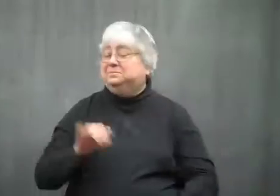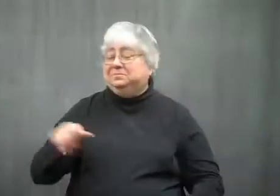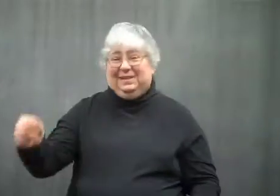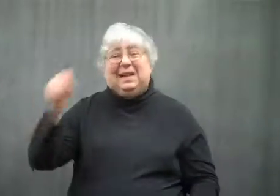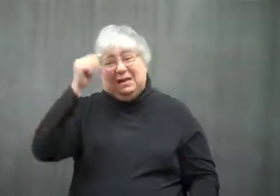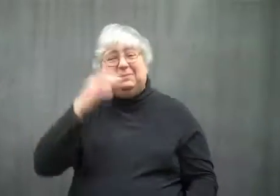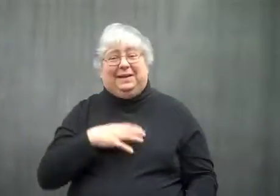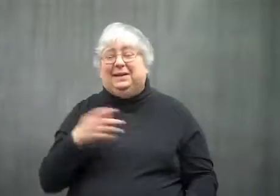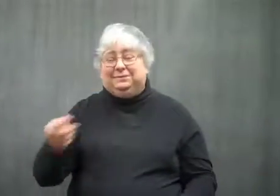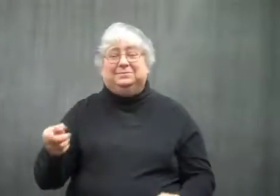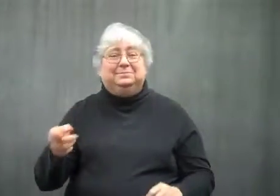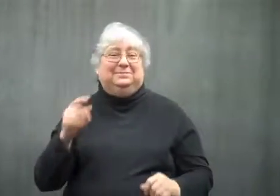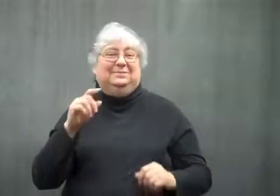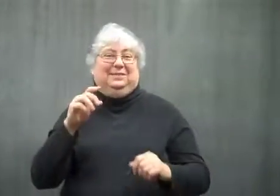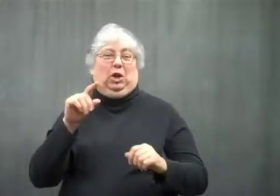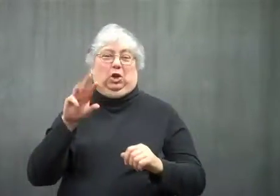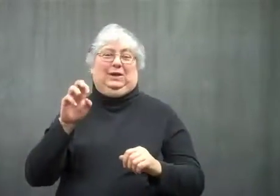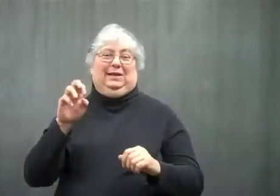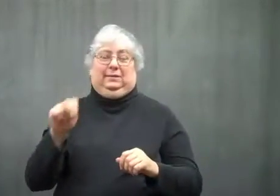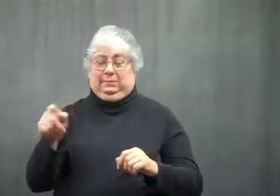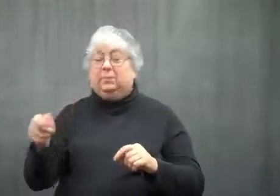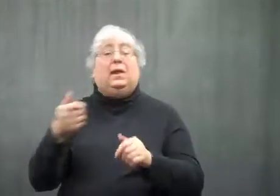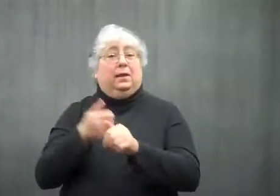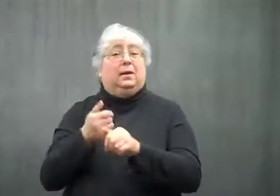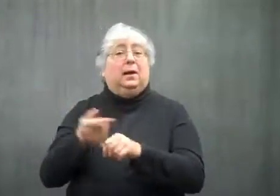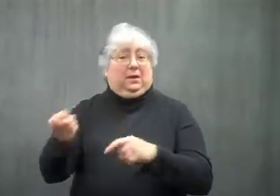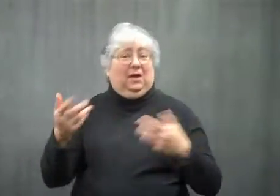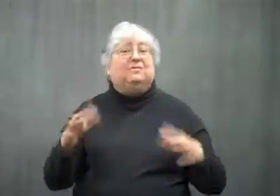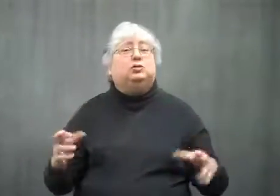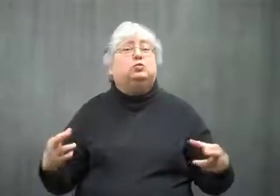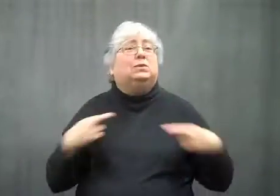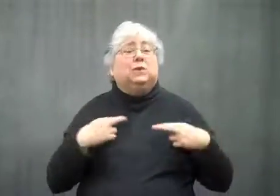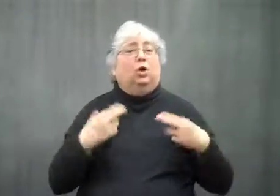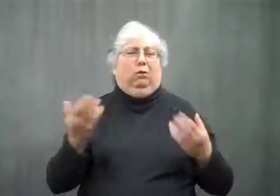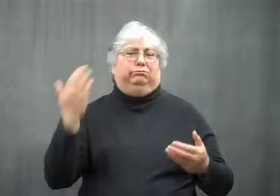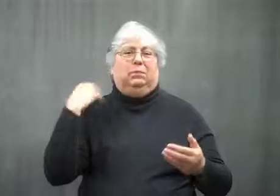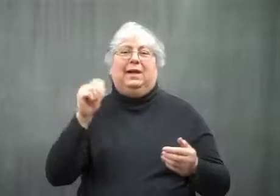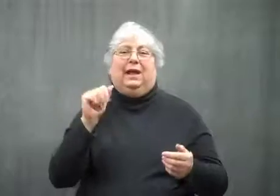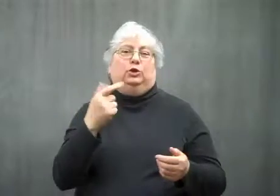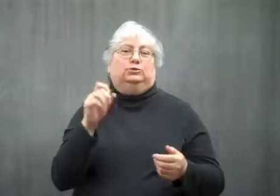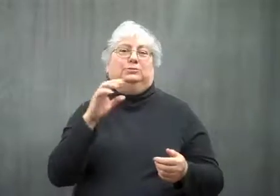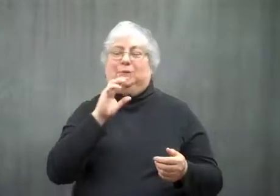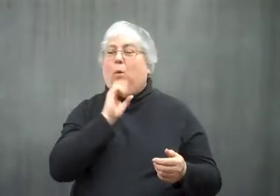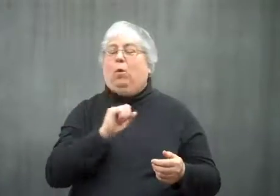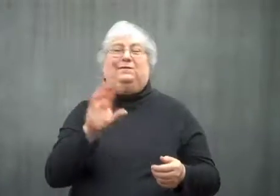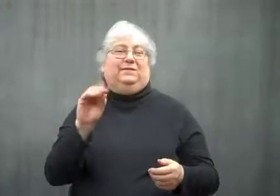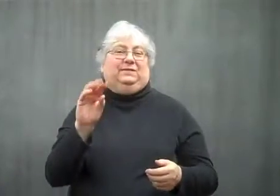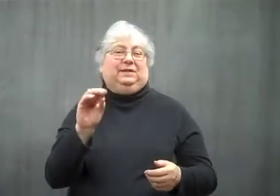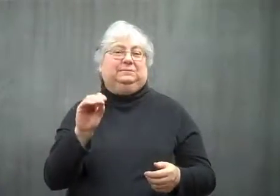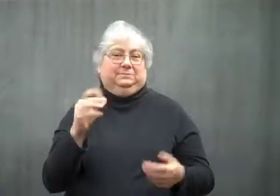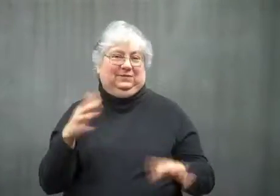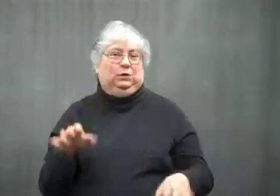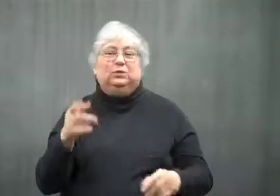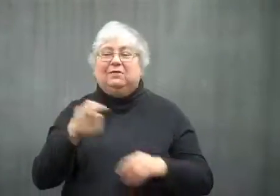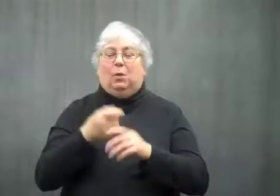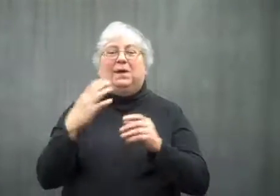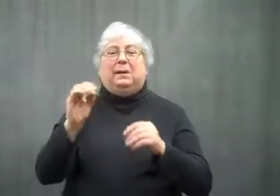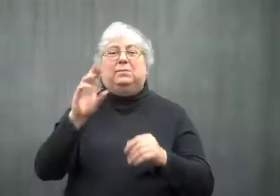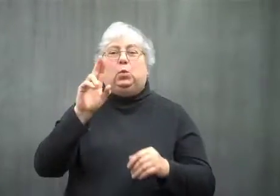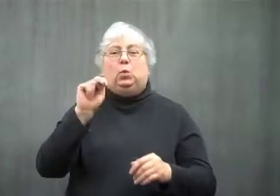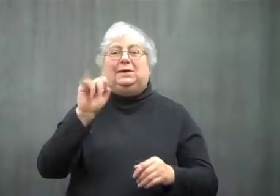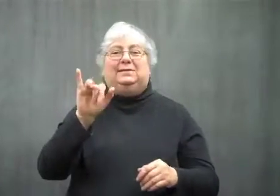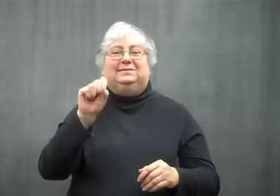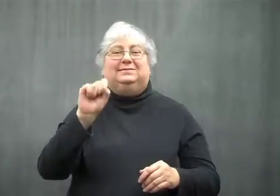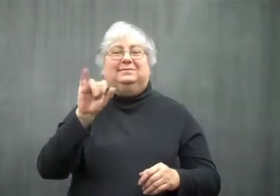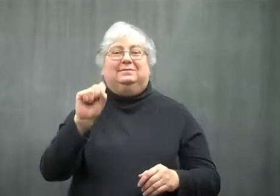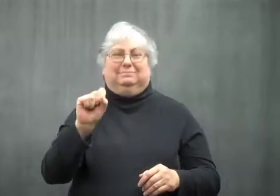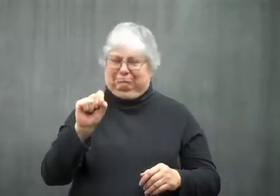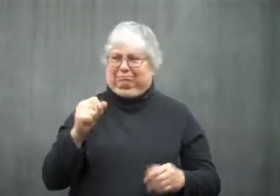Mr. Green retired from Unisys at age 50.